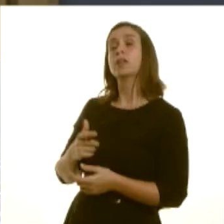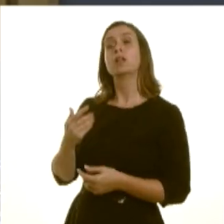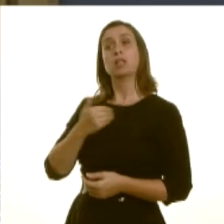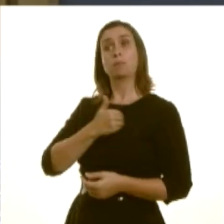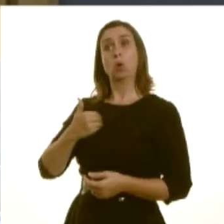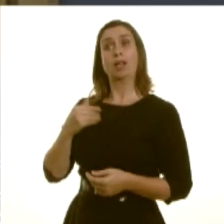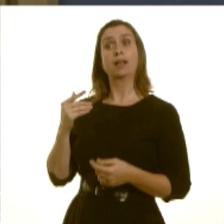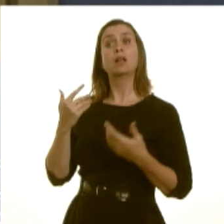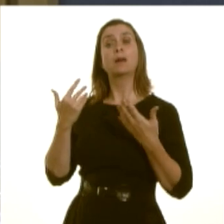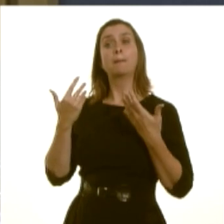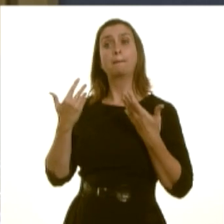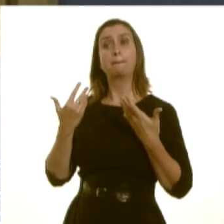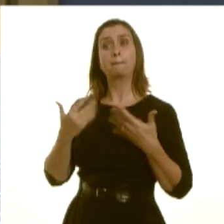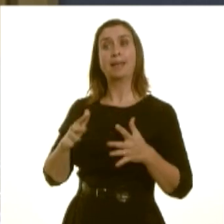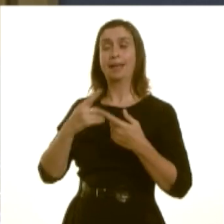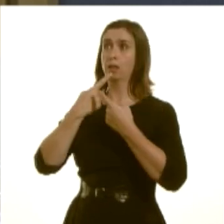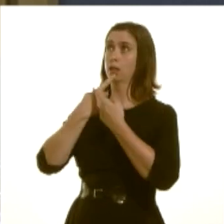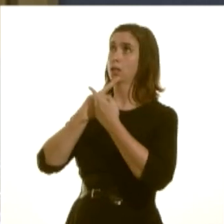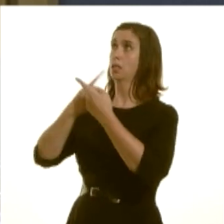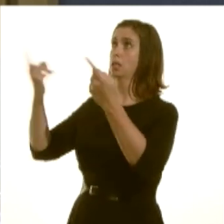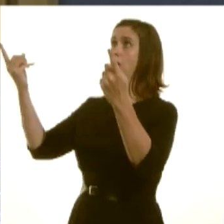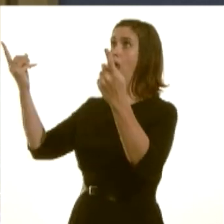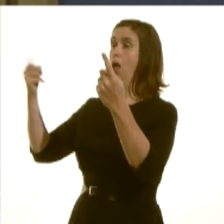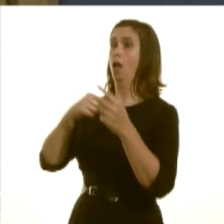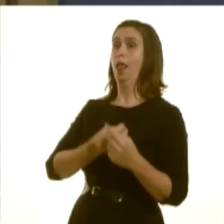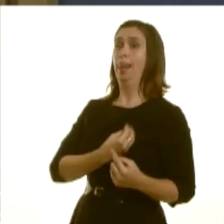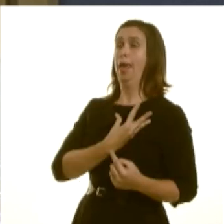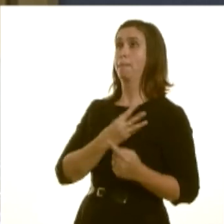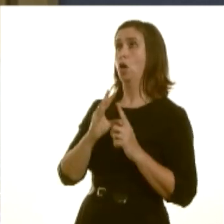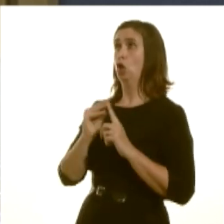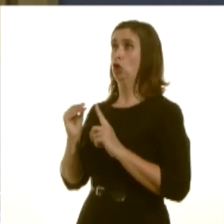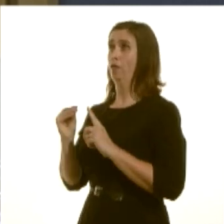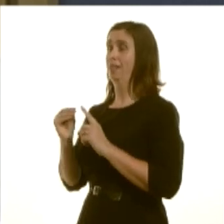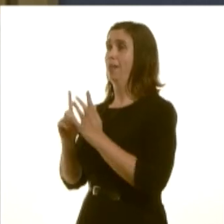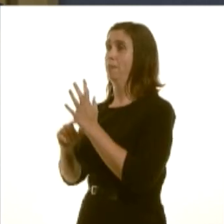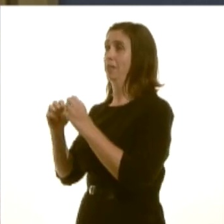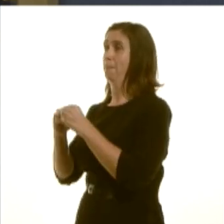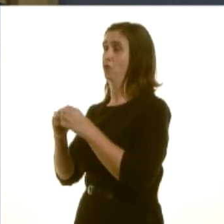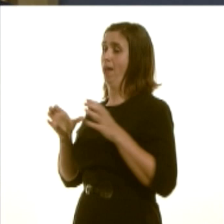was made jointly to Scotland by Labour, the Tories and the Liberal Democrats. Among the